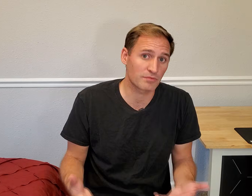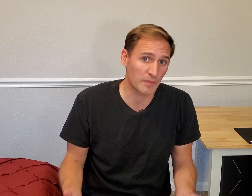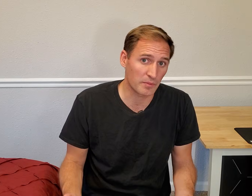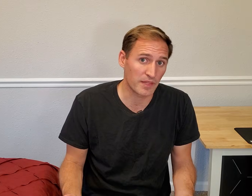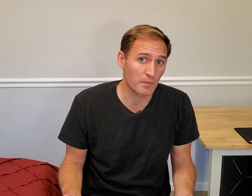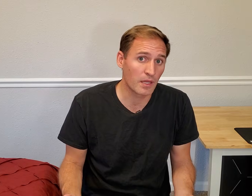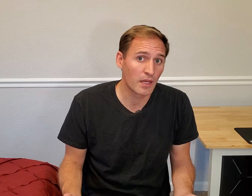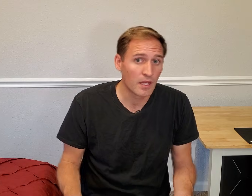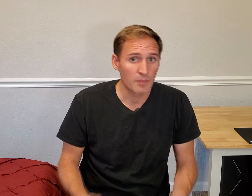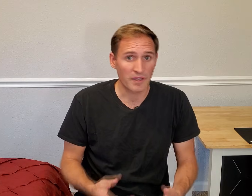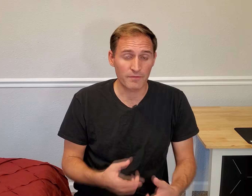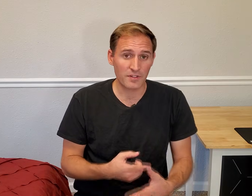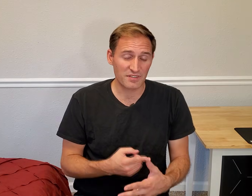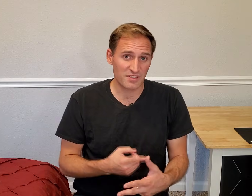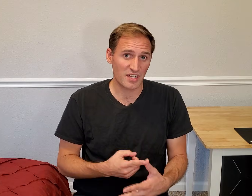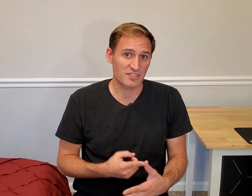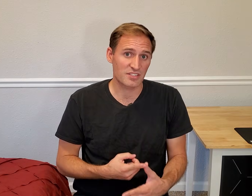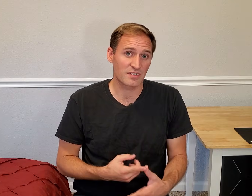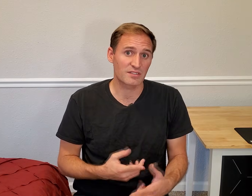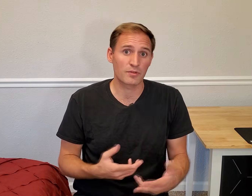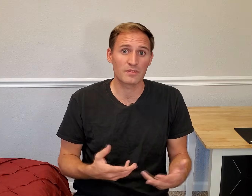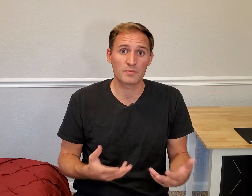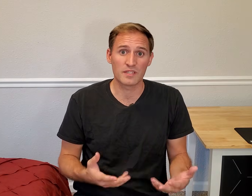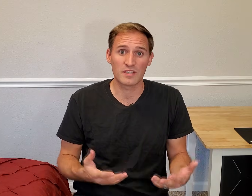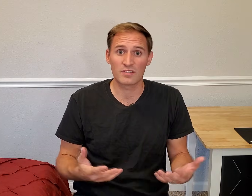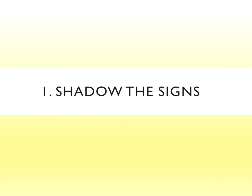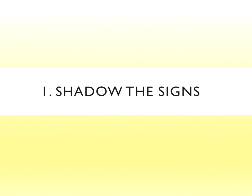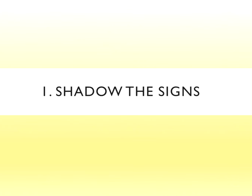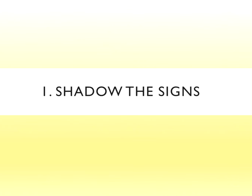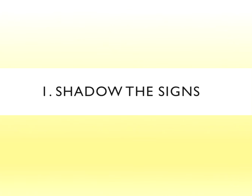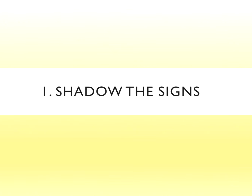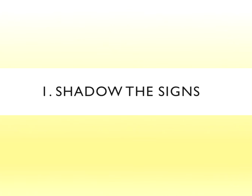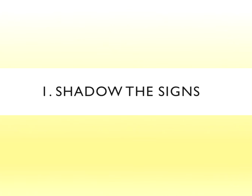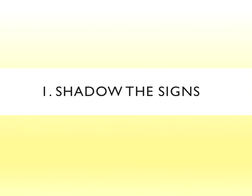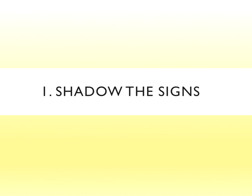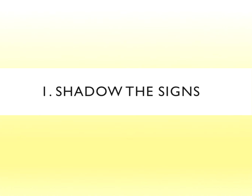remember them. My first suggestion is going to be to shadow the signs as you